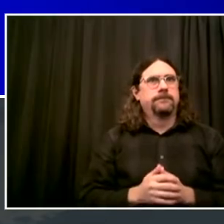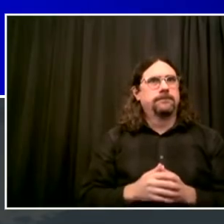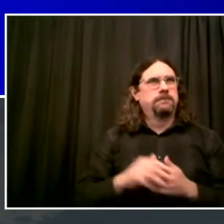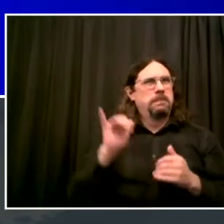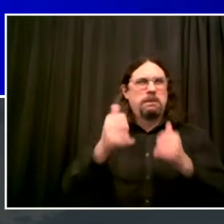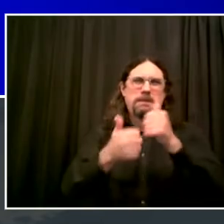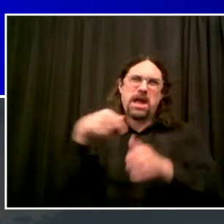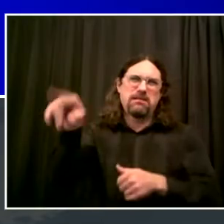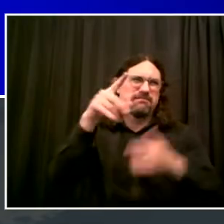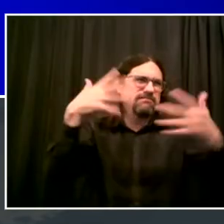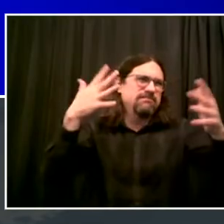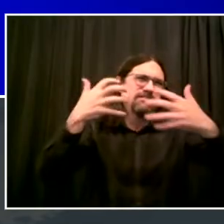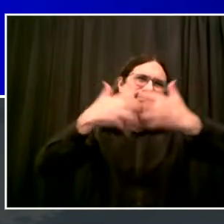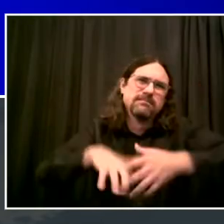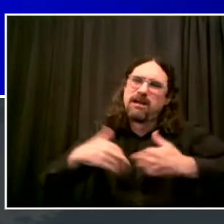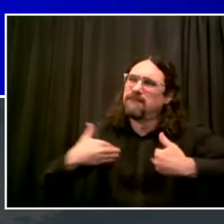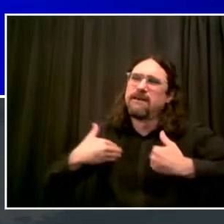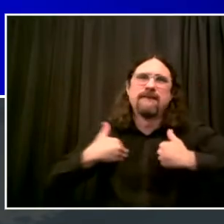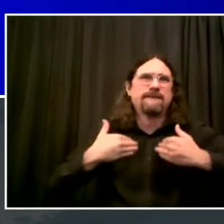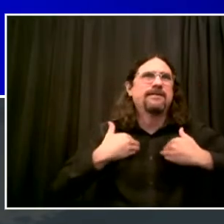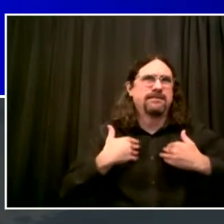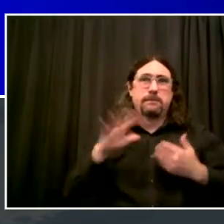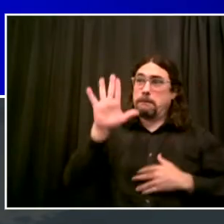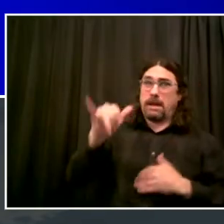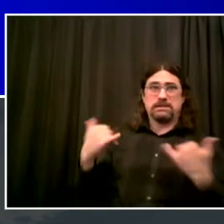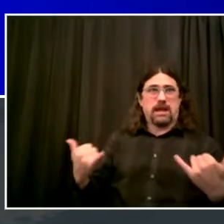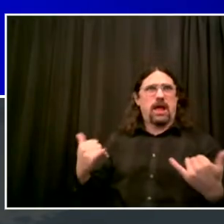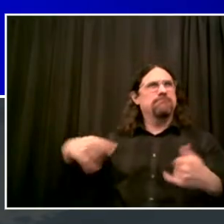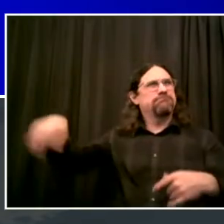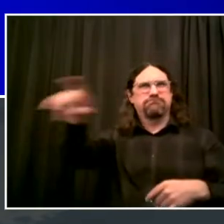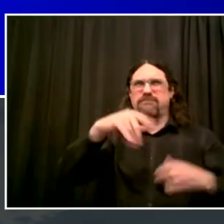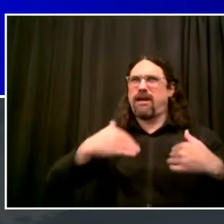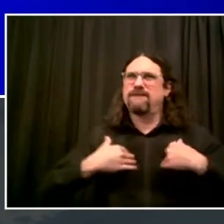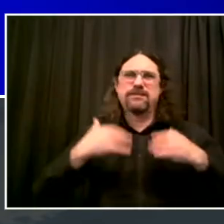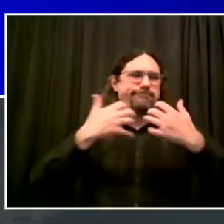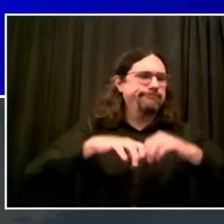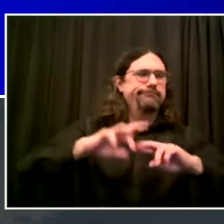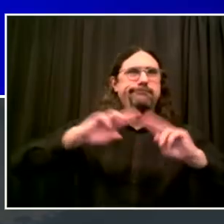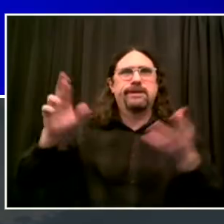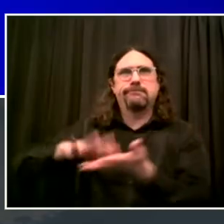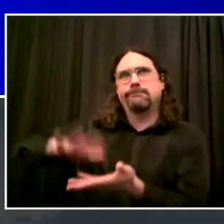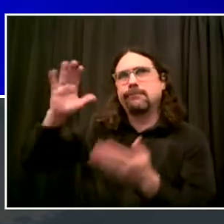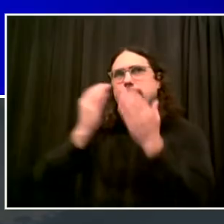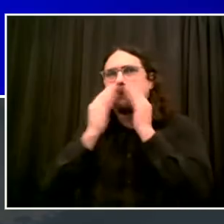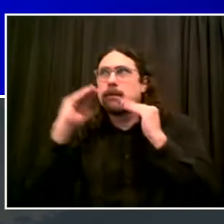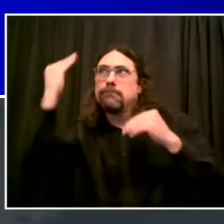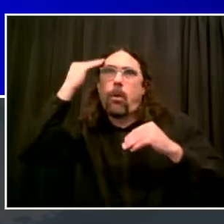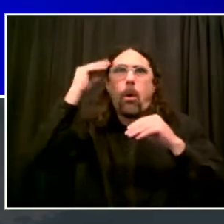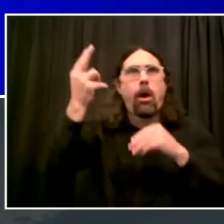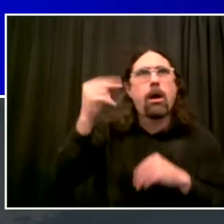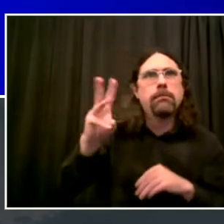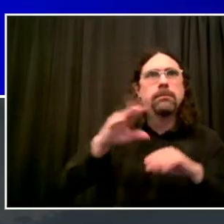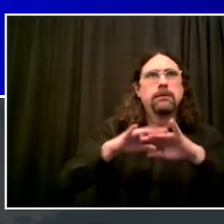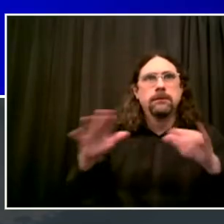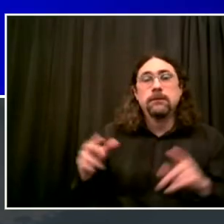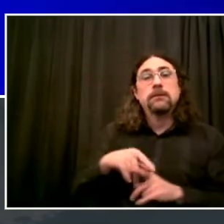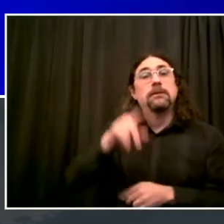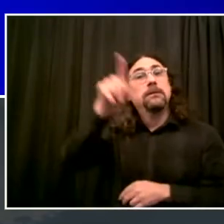ADVANCED PPE BUT OTHERS JUST NEED A BASIC FACE COVENGRI. BUT IT IS